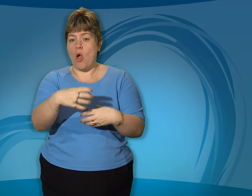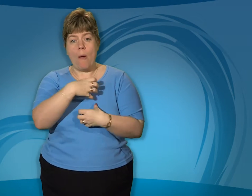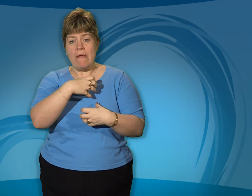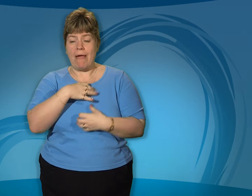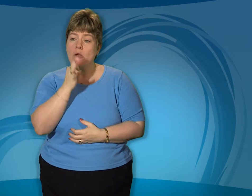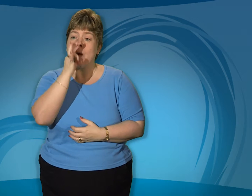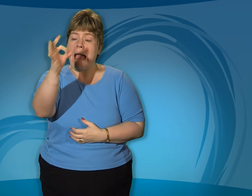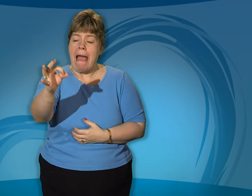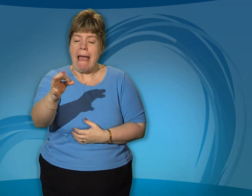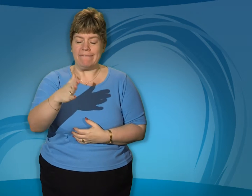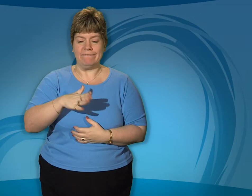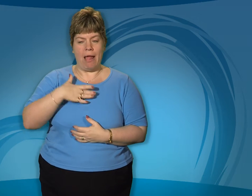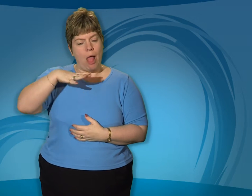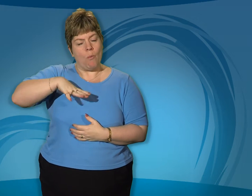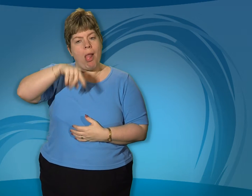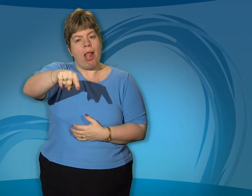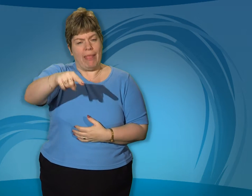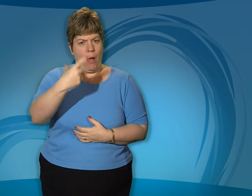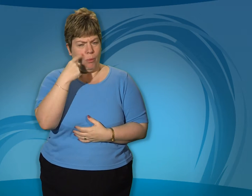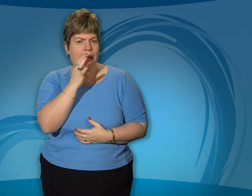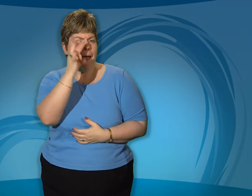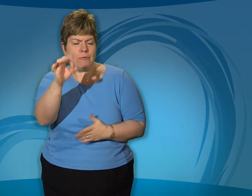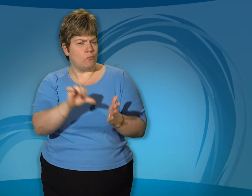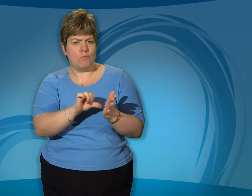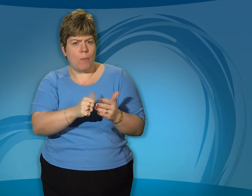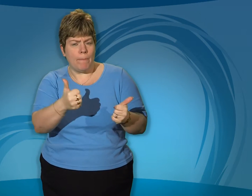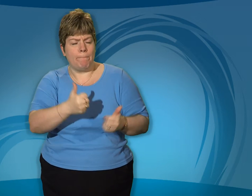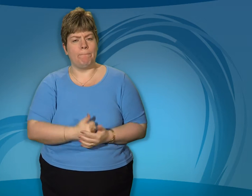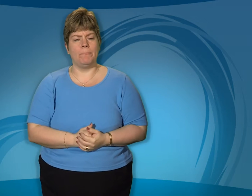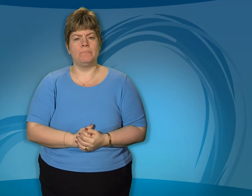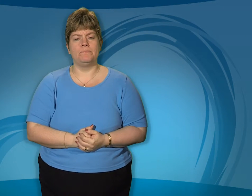Do not be afraid to ask if you would feel more comfortable with this.